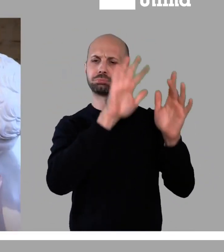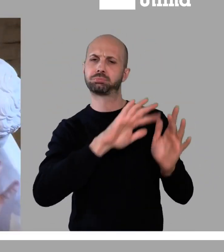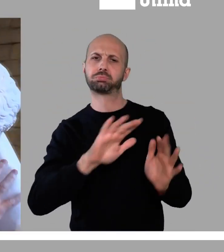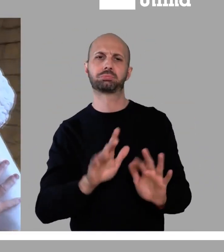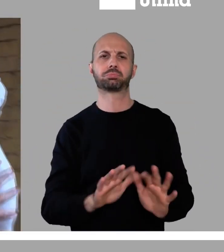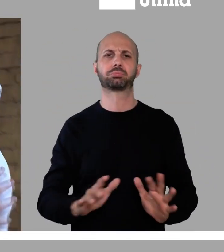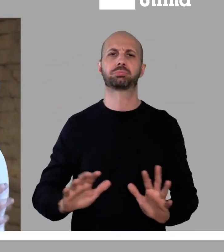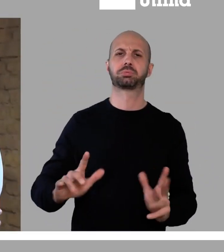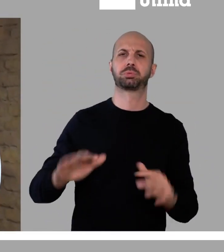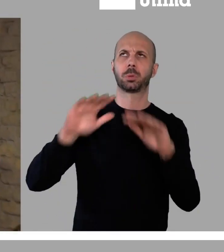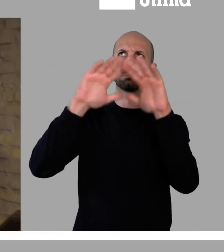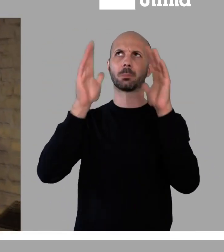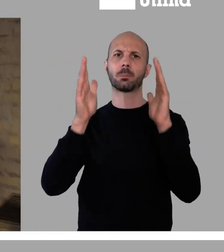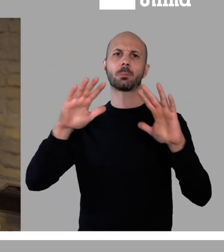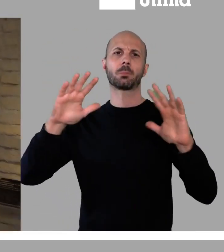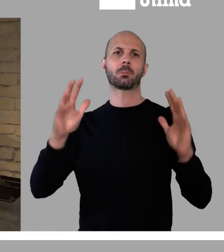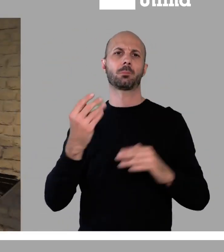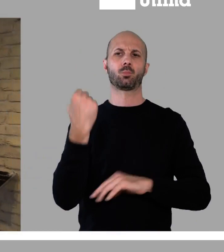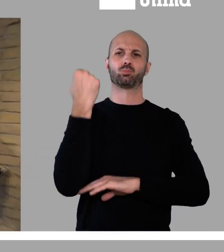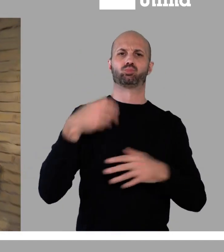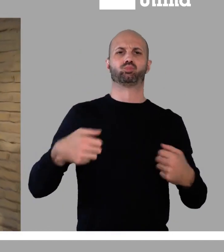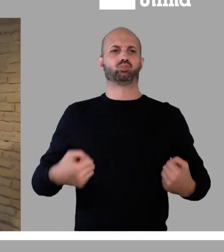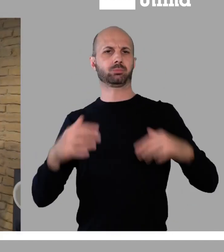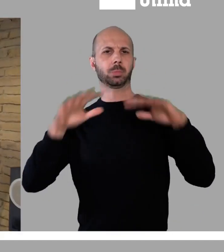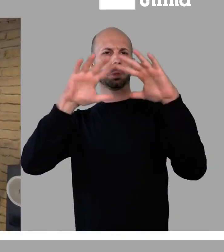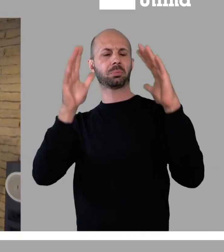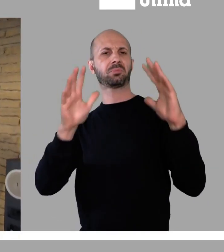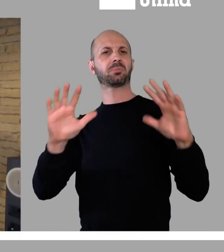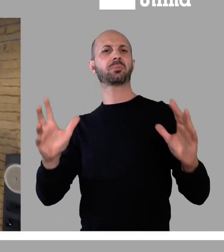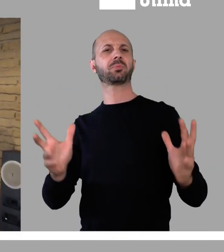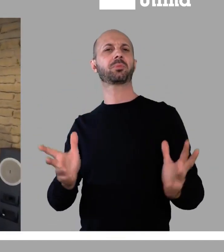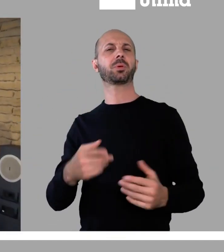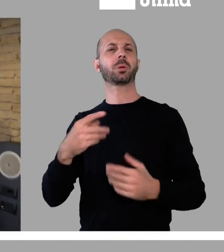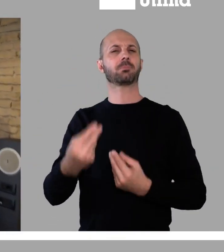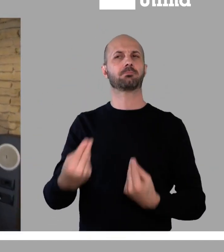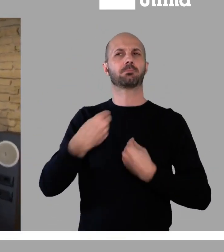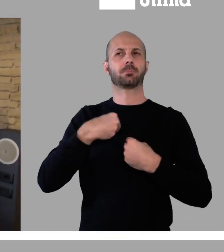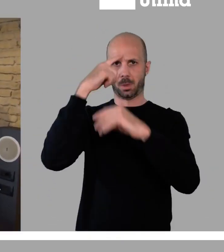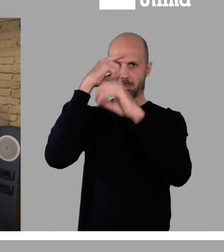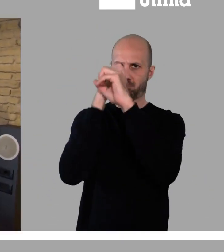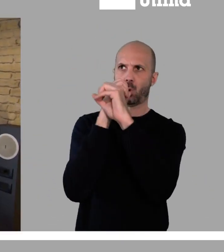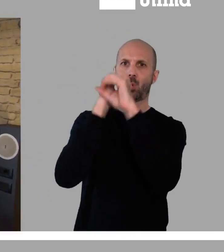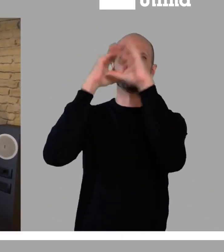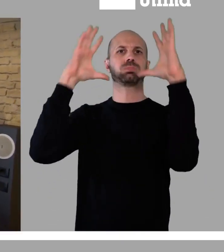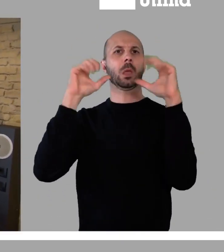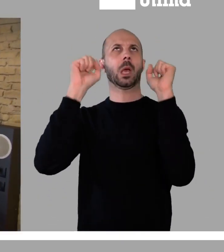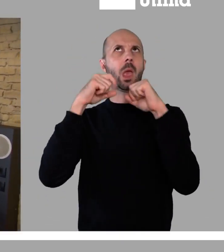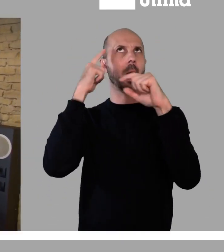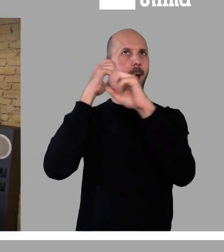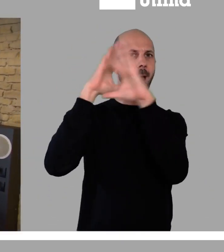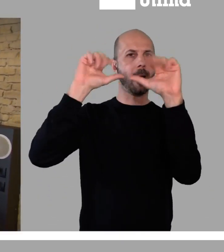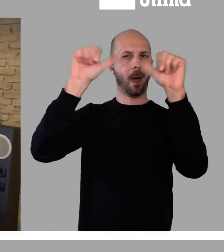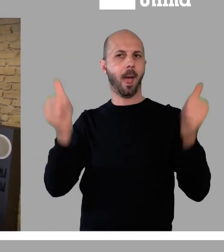of the entire statue in order to create in our mind